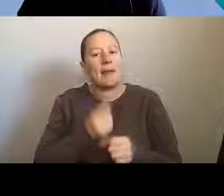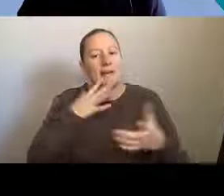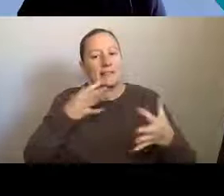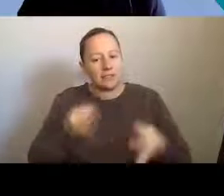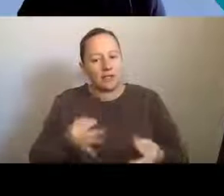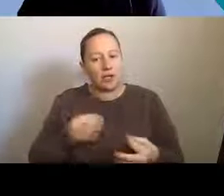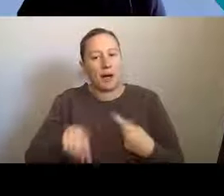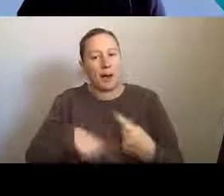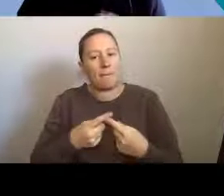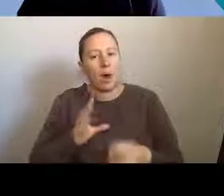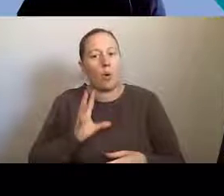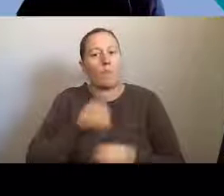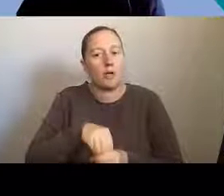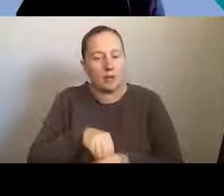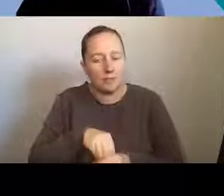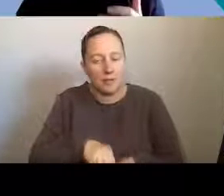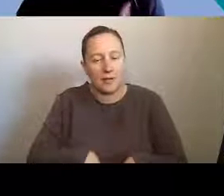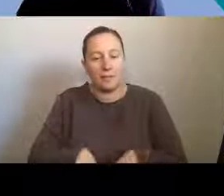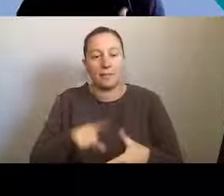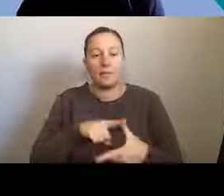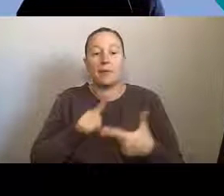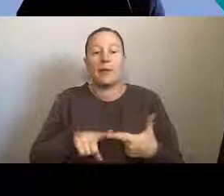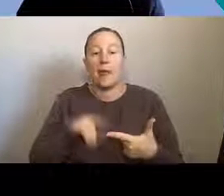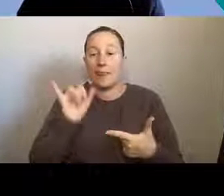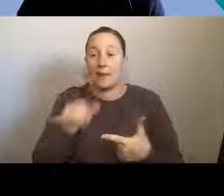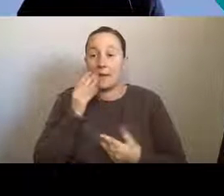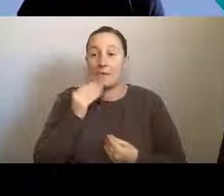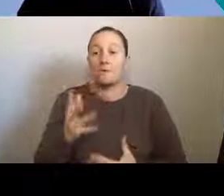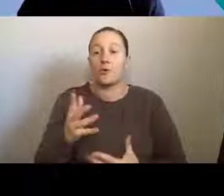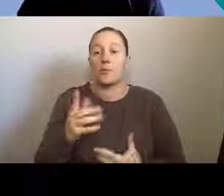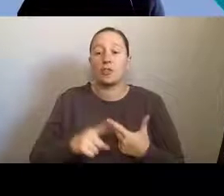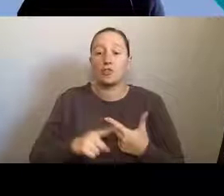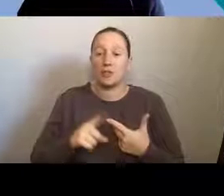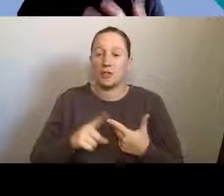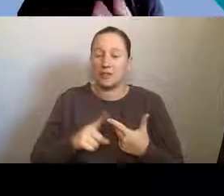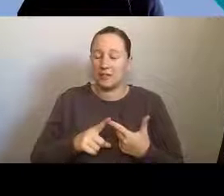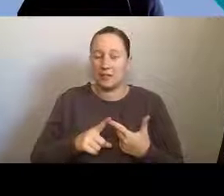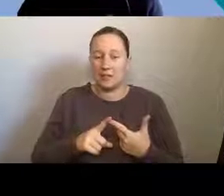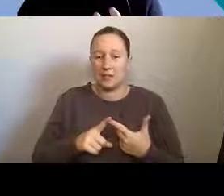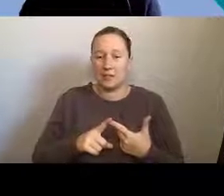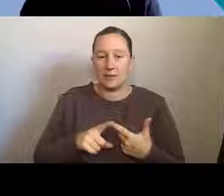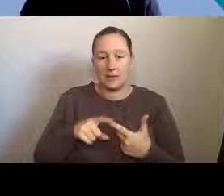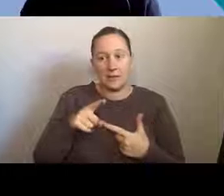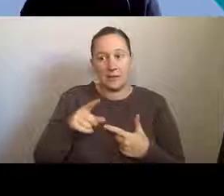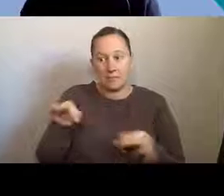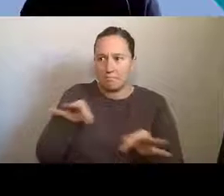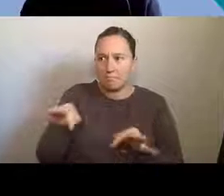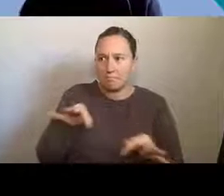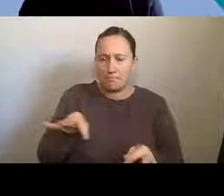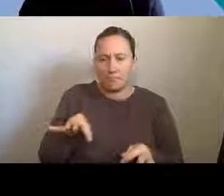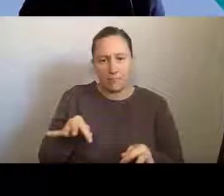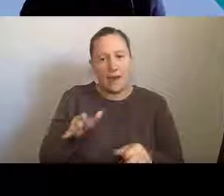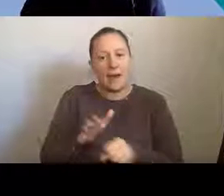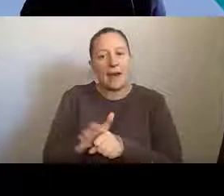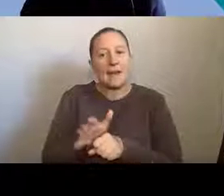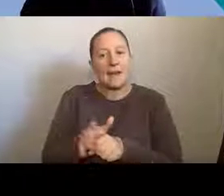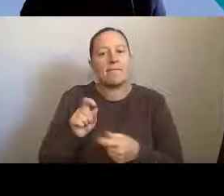And that information that you're providing a reasonable person should be presented in sufficient detail and organized